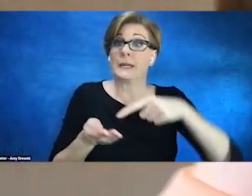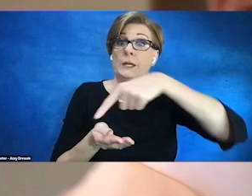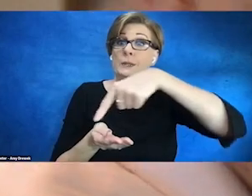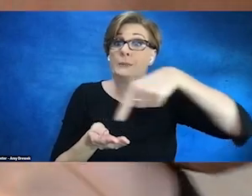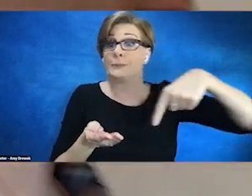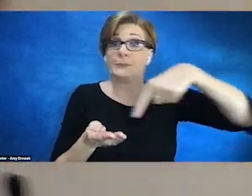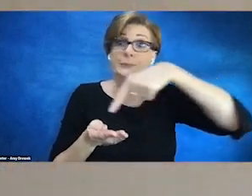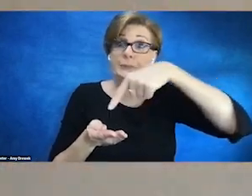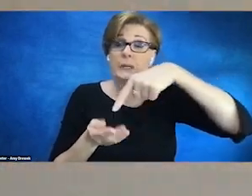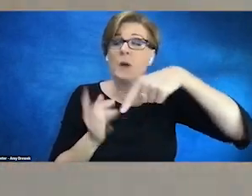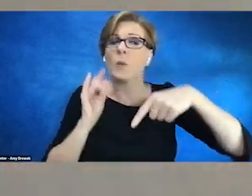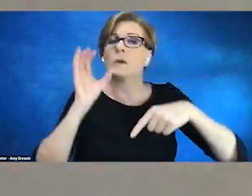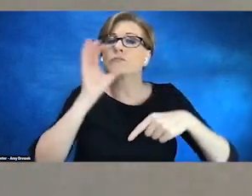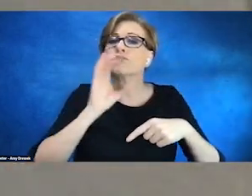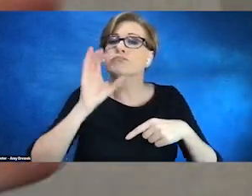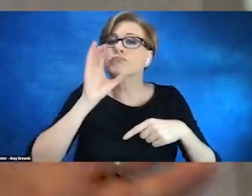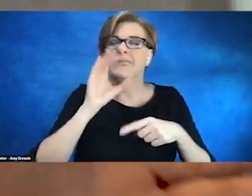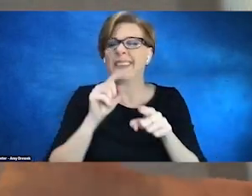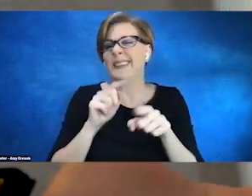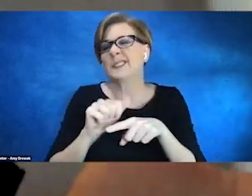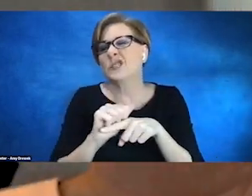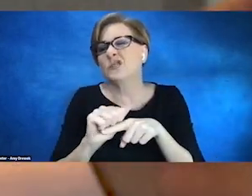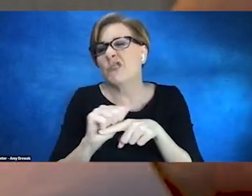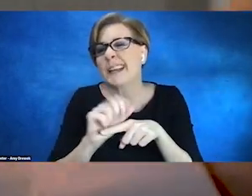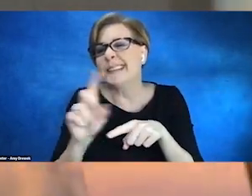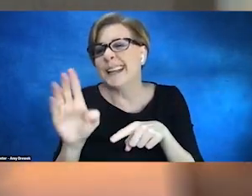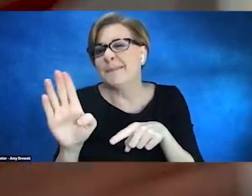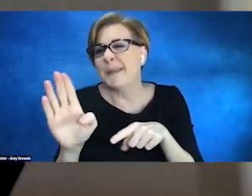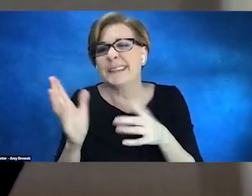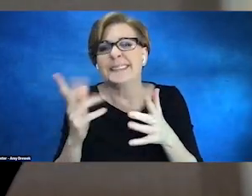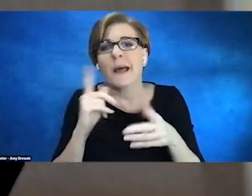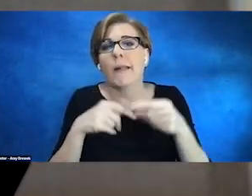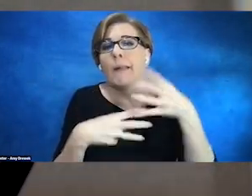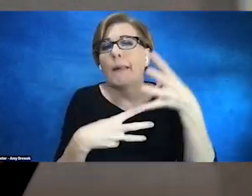it's going to search our records now this is our training database so it's going to pull up